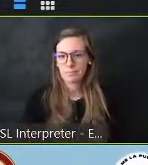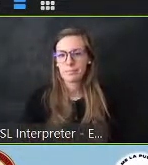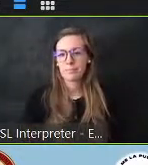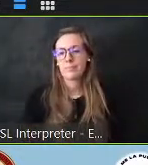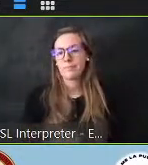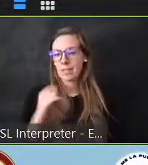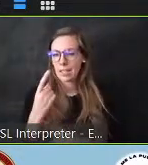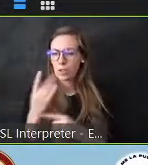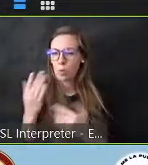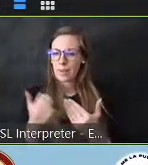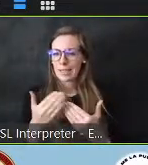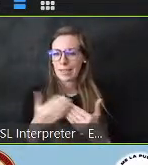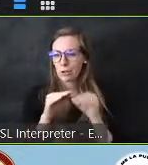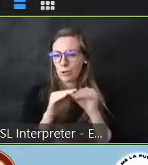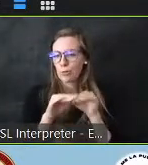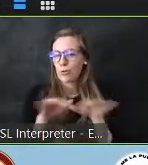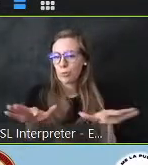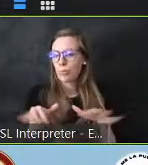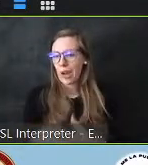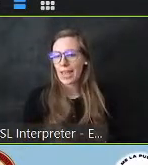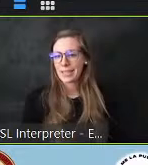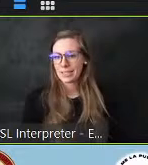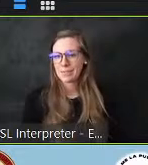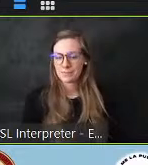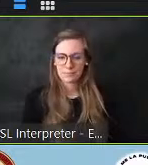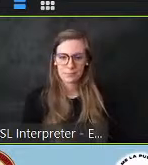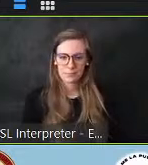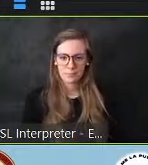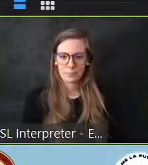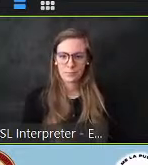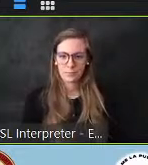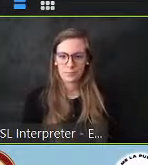One of all the variants that we've had,